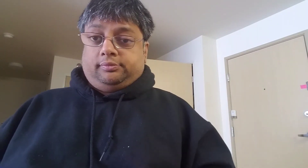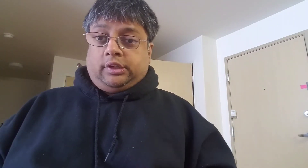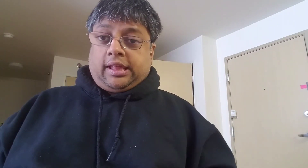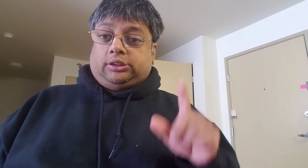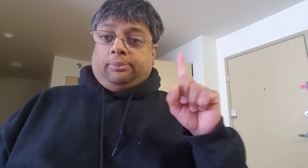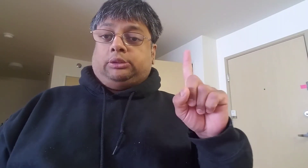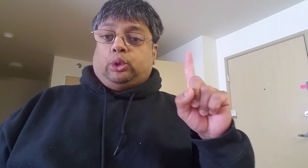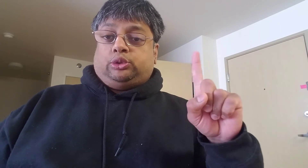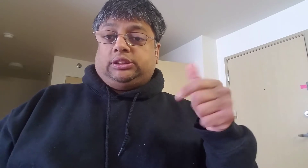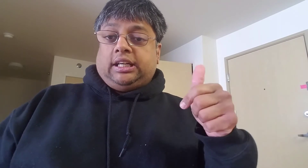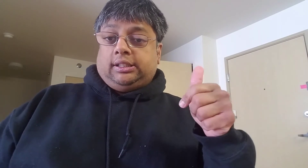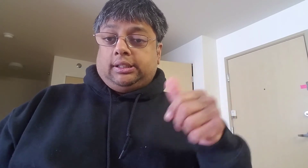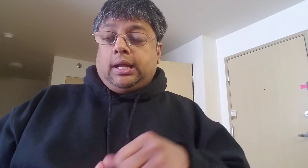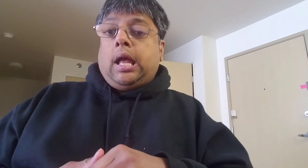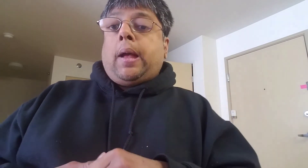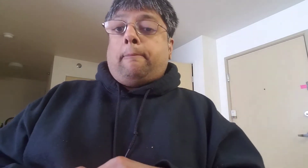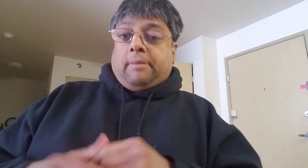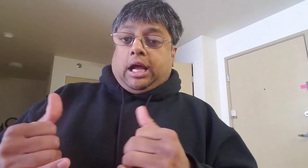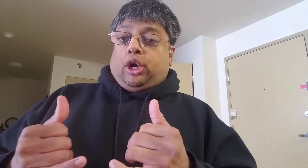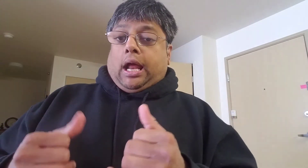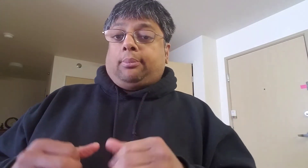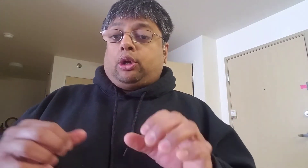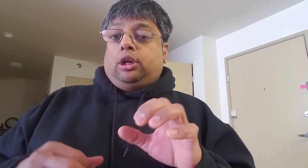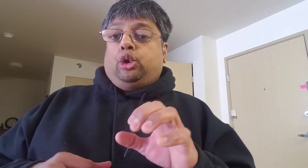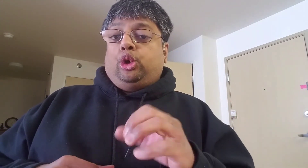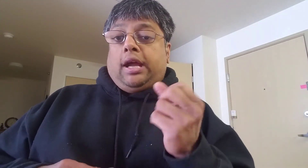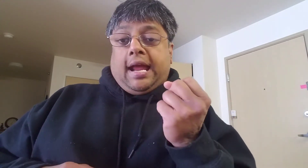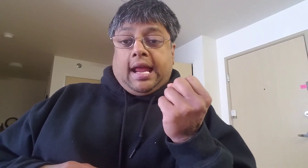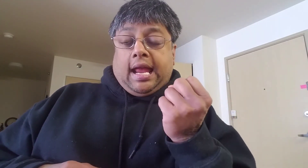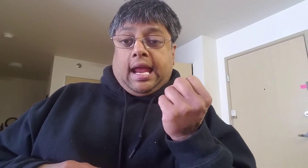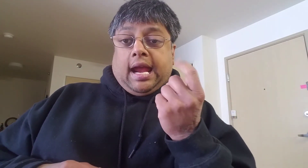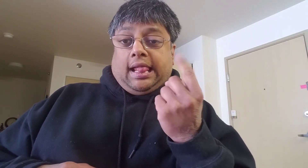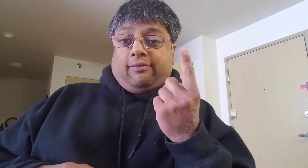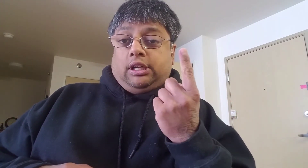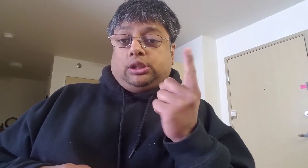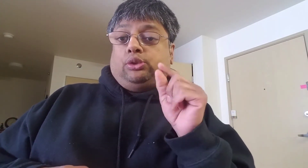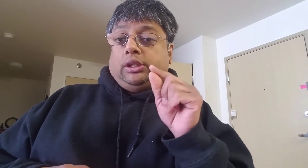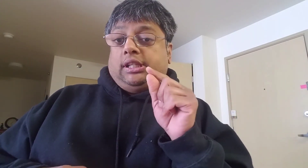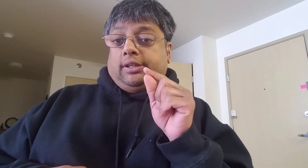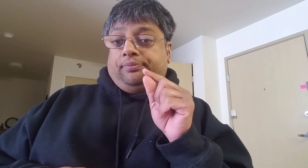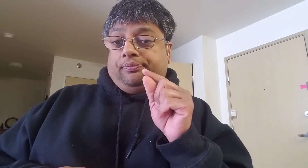We did 1 to 10... now I'm going to do "Eleven" to "Twenty".